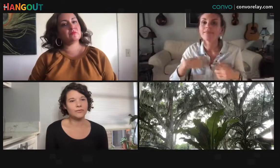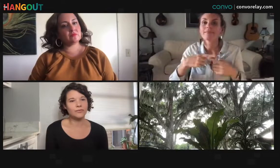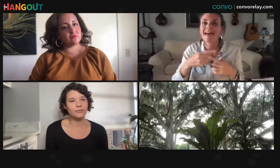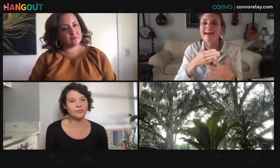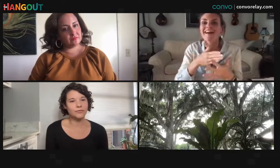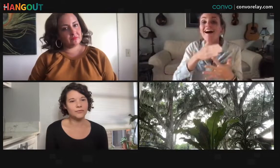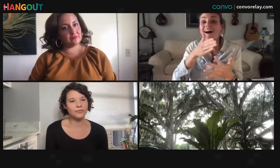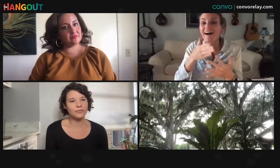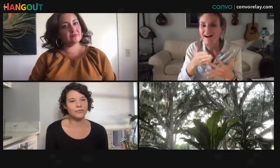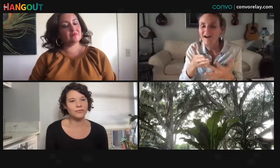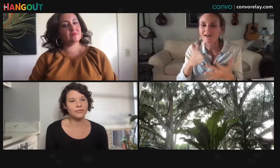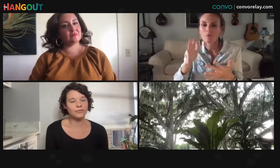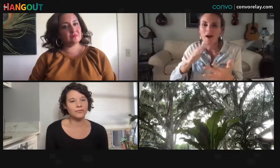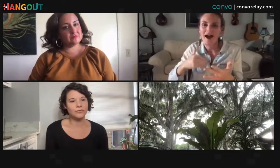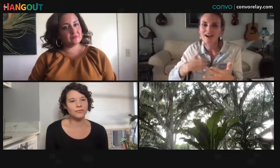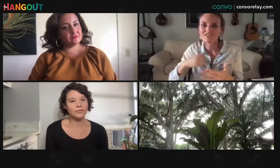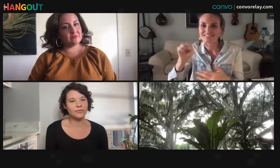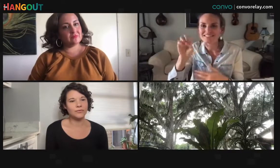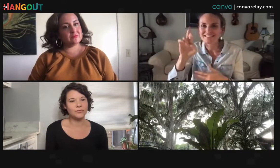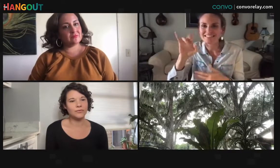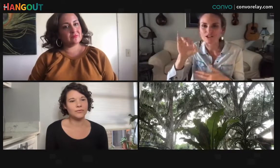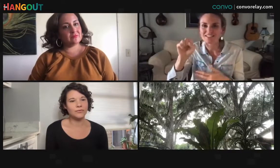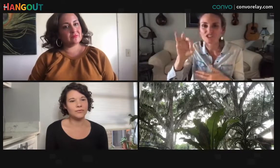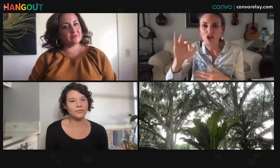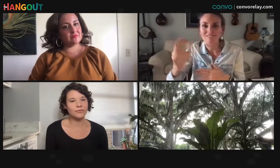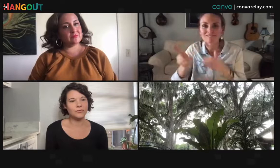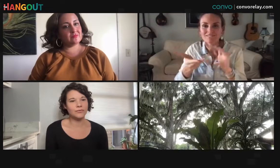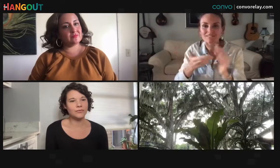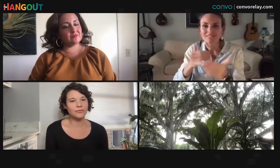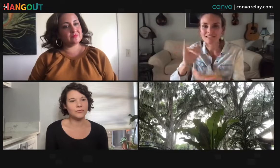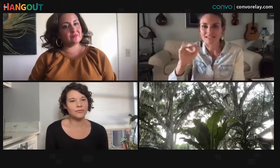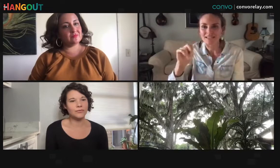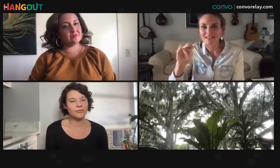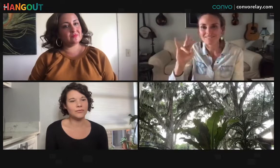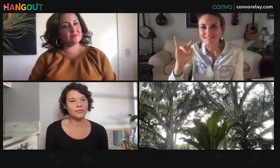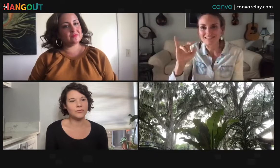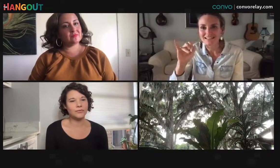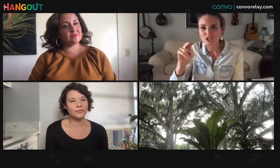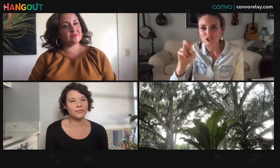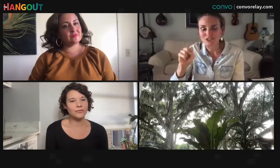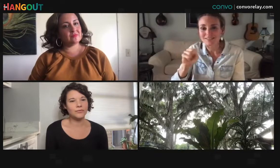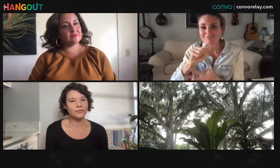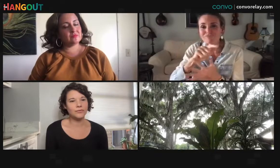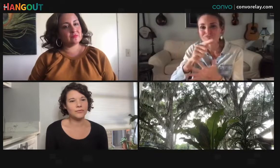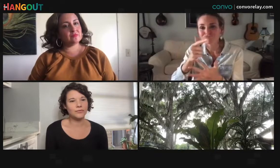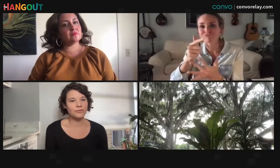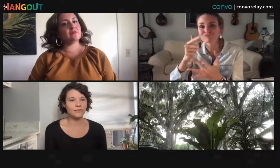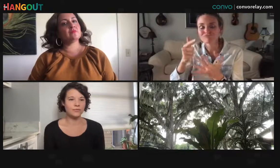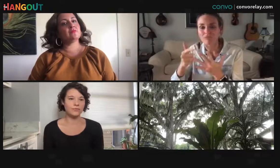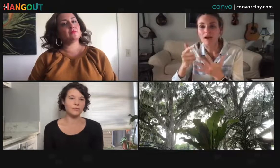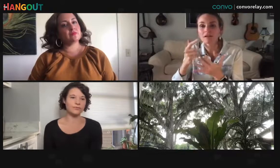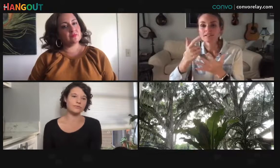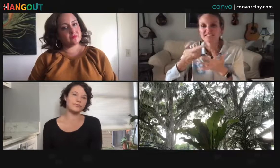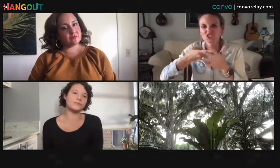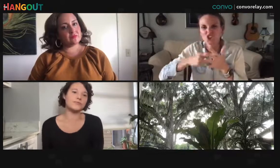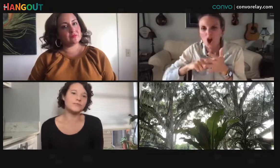to settle our mind with our body and then after that we will have a series of imitations and we go through